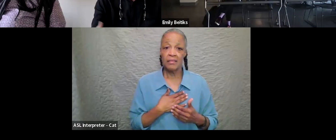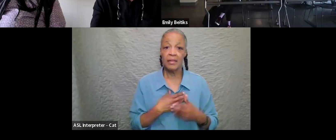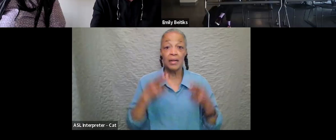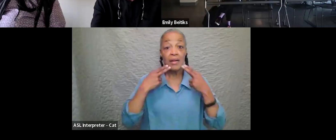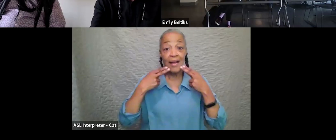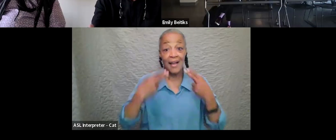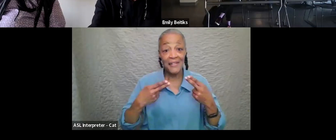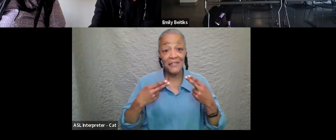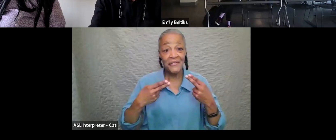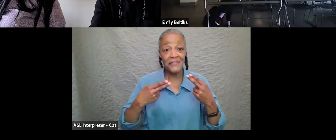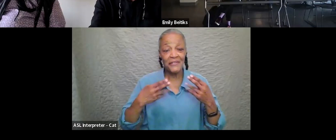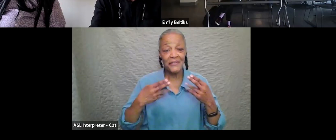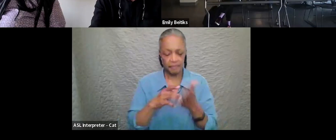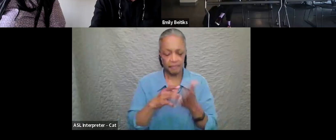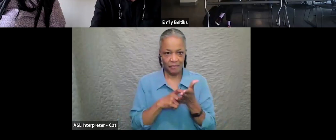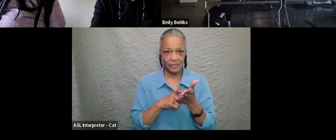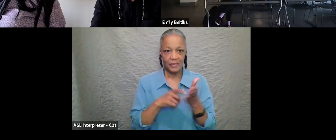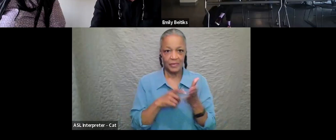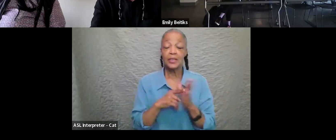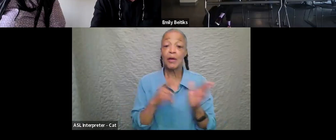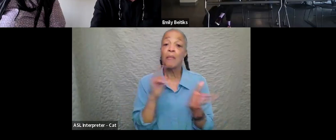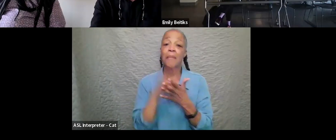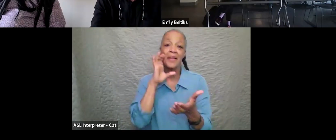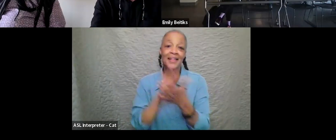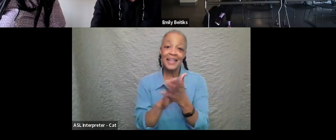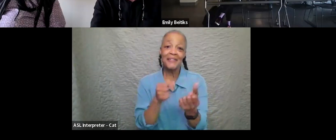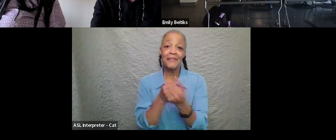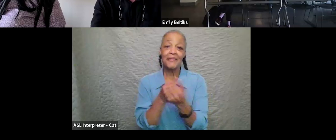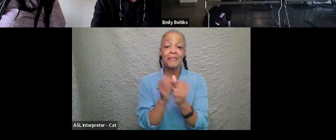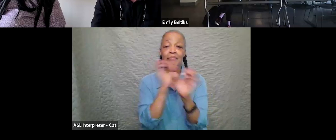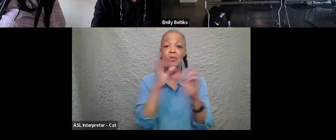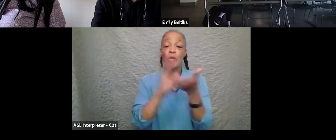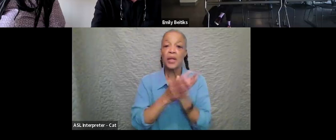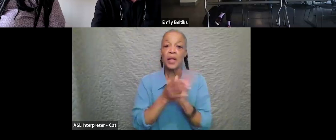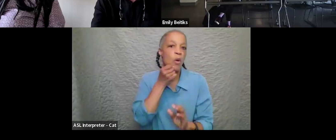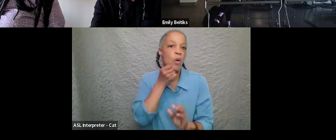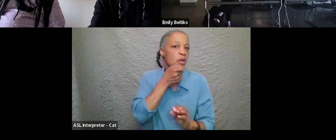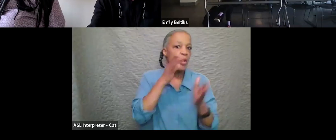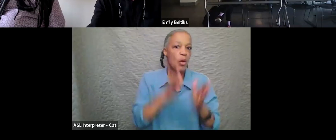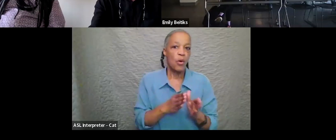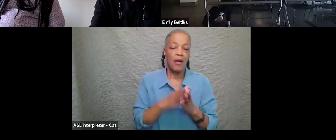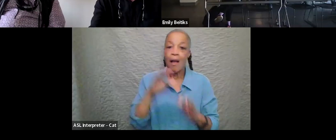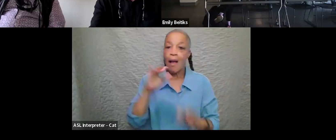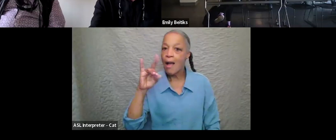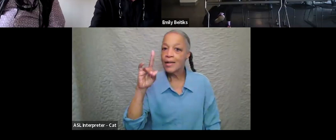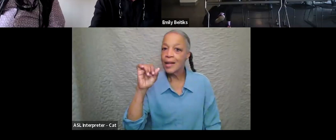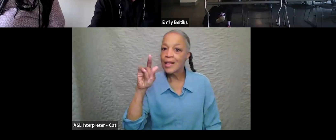I mean, it takes a certain amount of idealism to be a whistleblower. Right? I mean, cynics don't blow the whistle